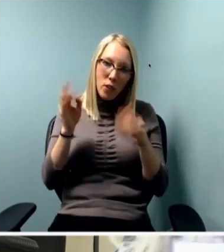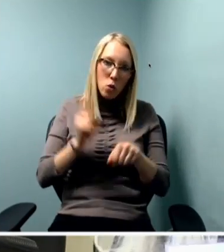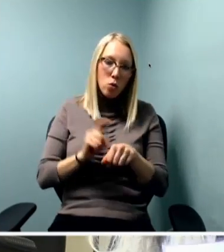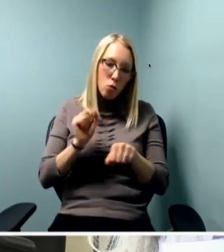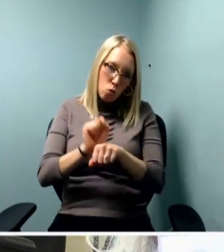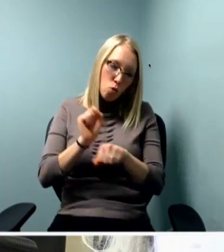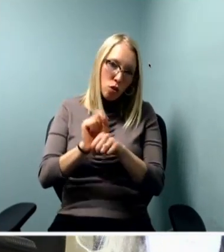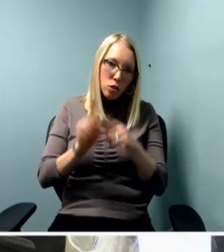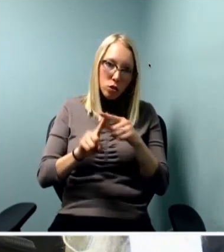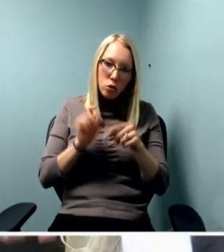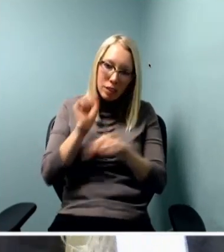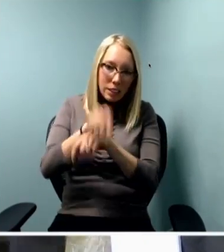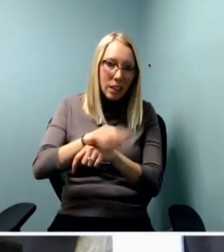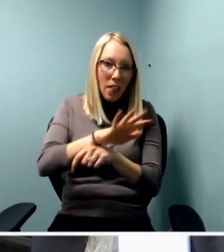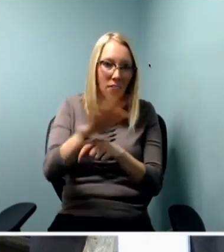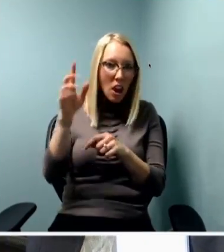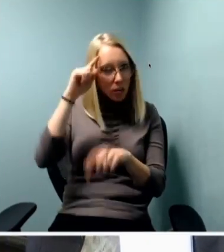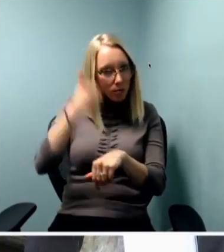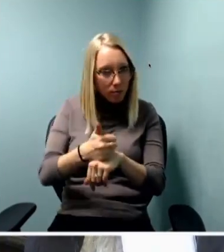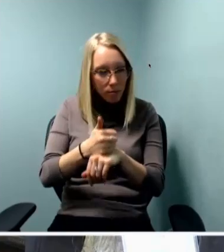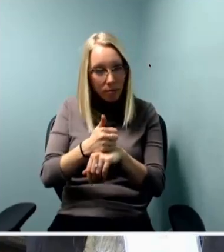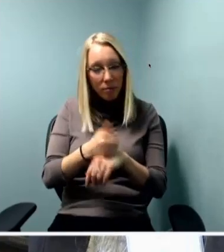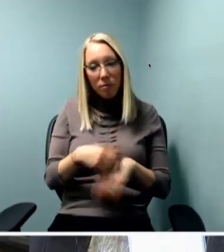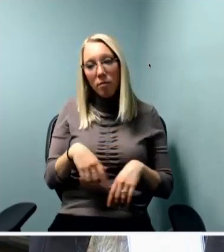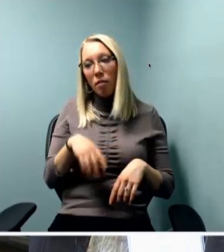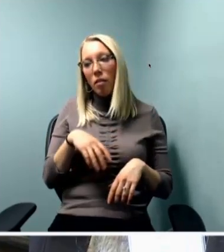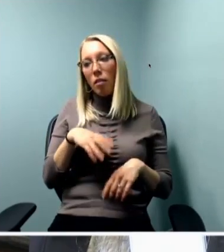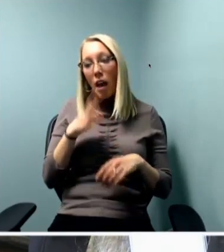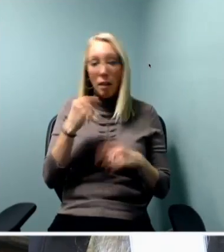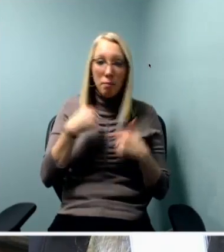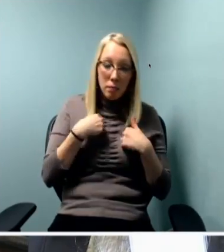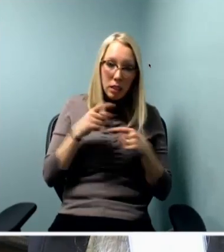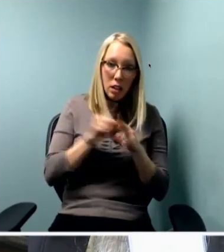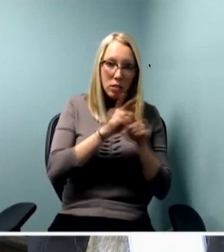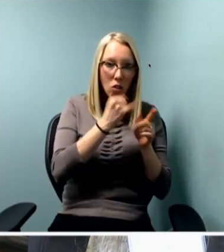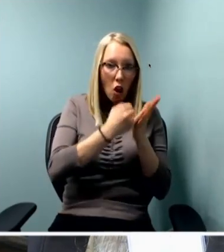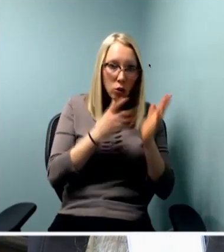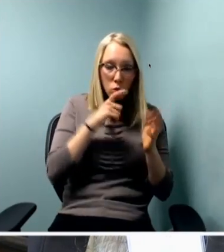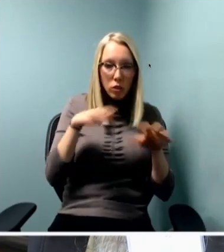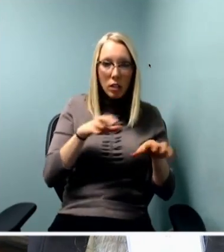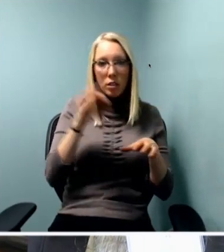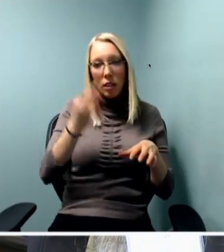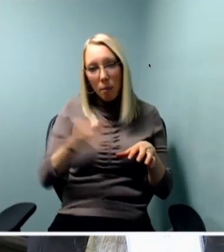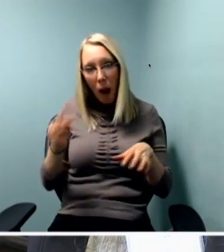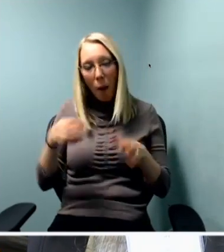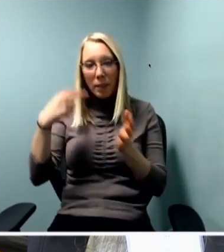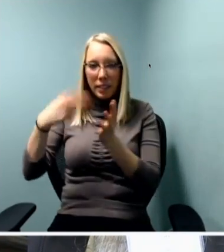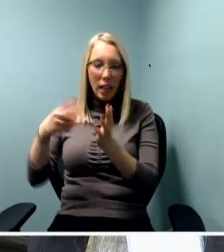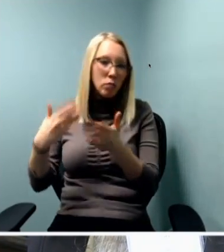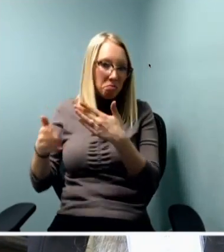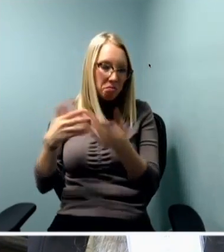because it's like, as an artist who does hip-hop or dance or whatever, and I roll out, my melanin doesn't go away